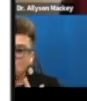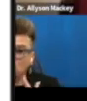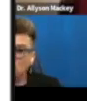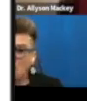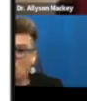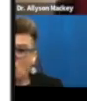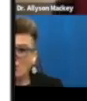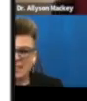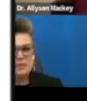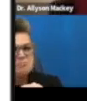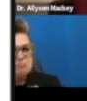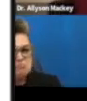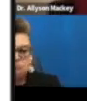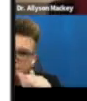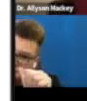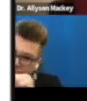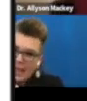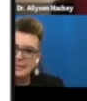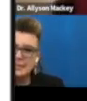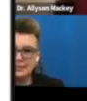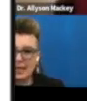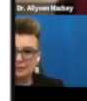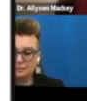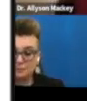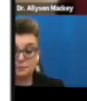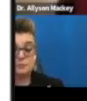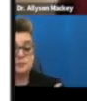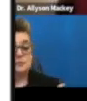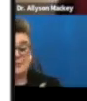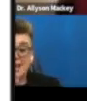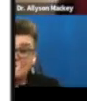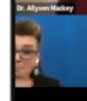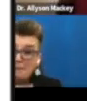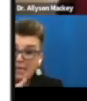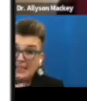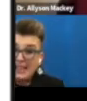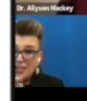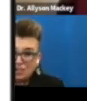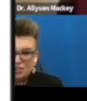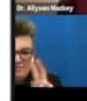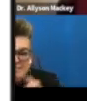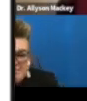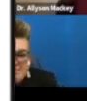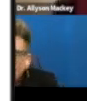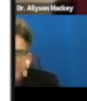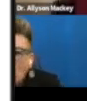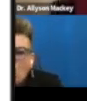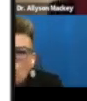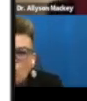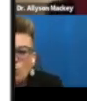at least and that the process of myelination of gluing these networks into place continues into